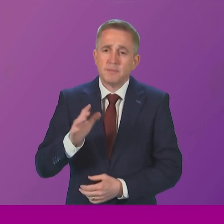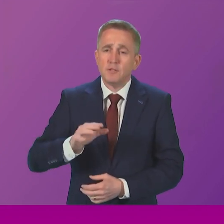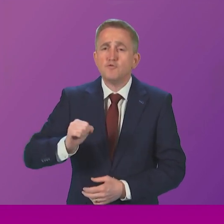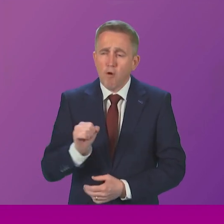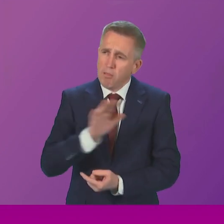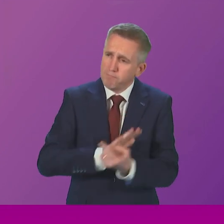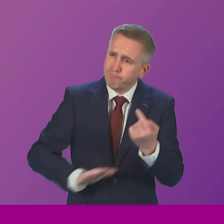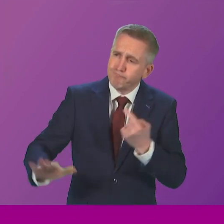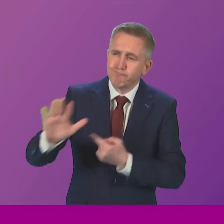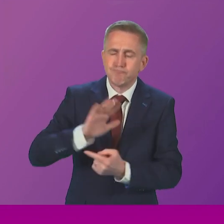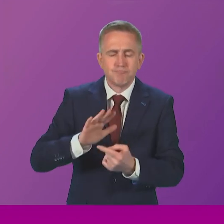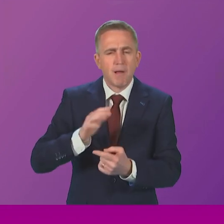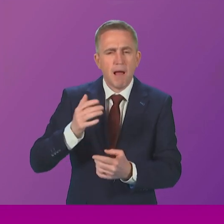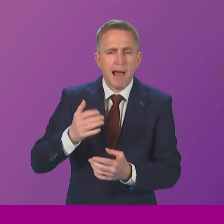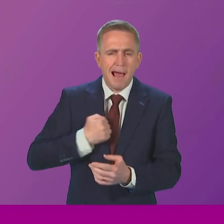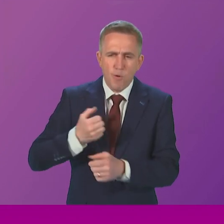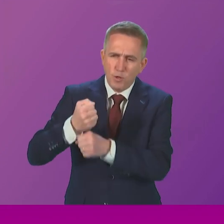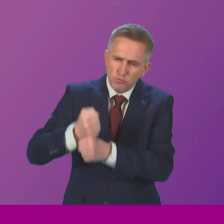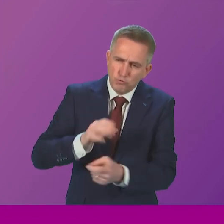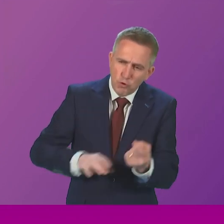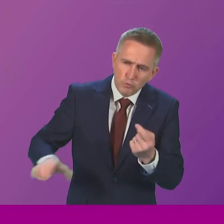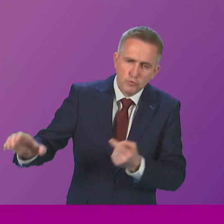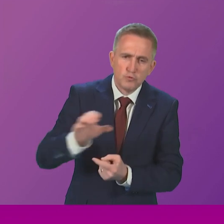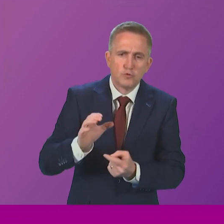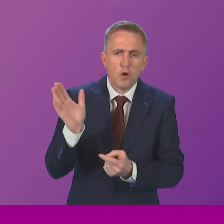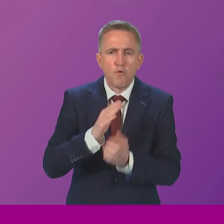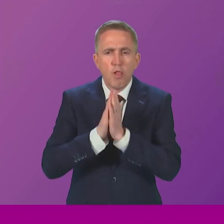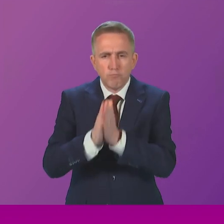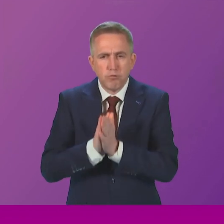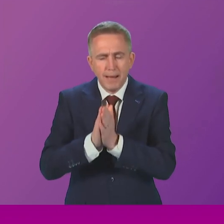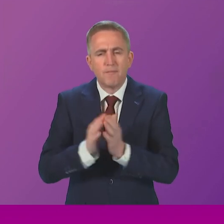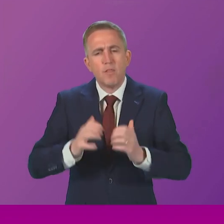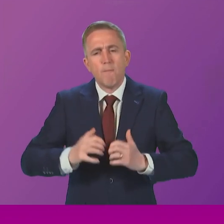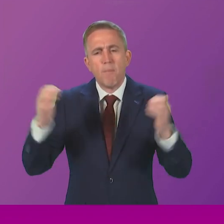our churches are praying for Parliament on a regular basis.